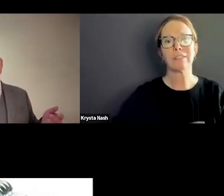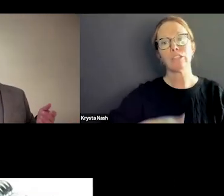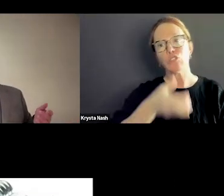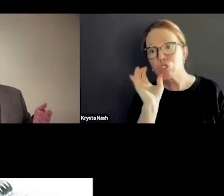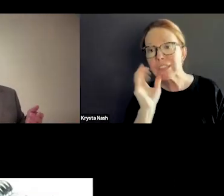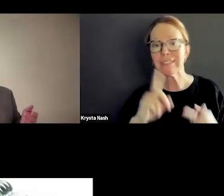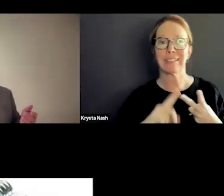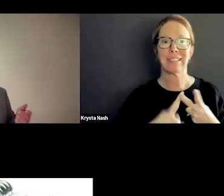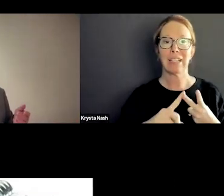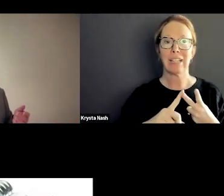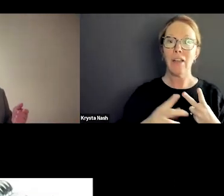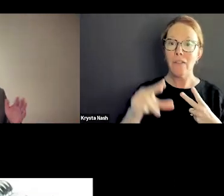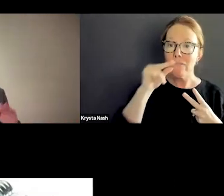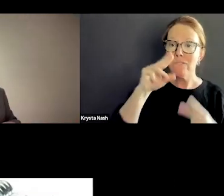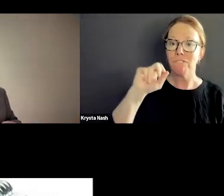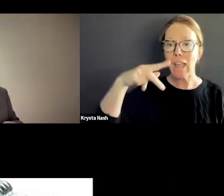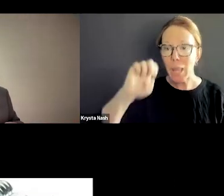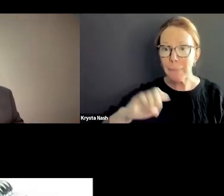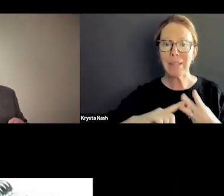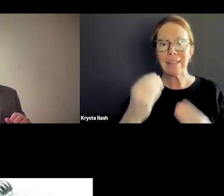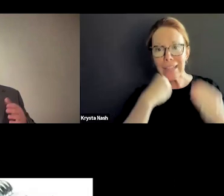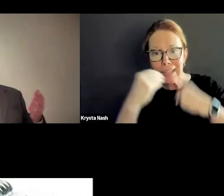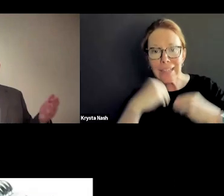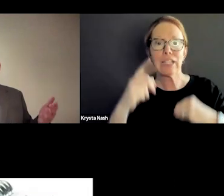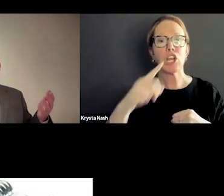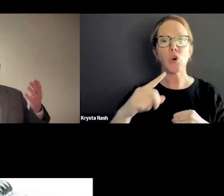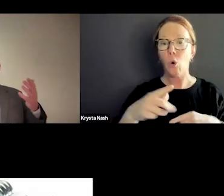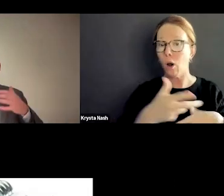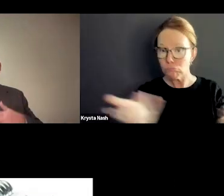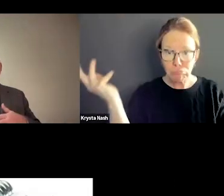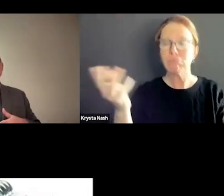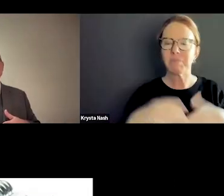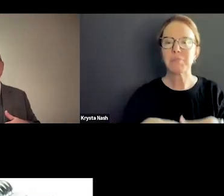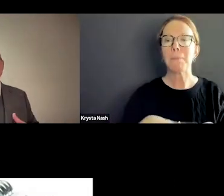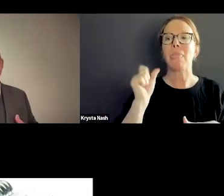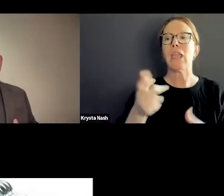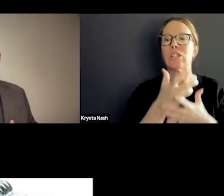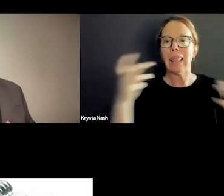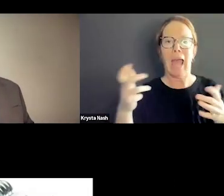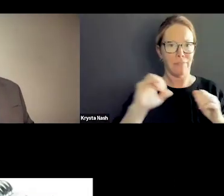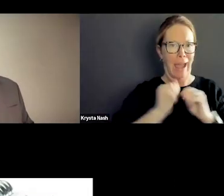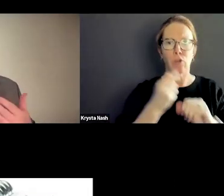you can vape it, you can eat it, you can dab in it. So there are lots of different ways for the administration of, of cannabis to,